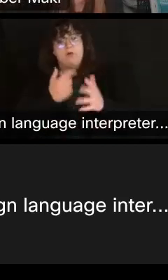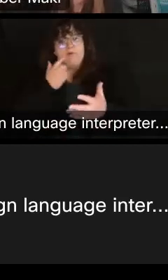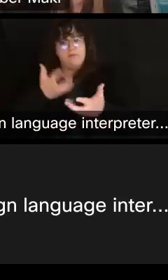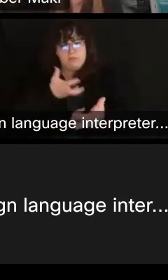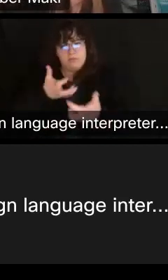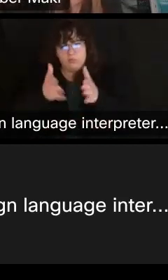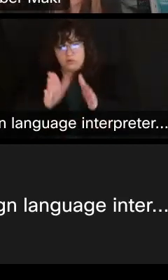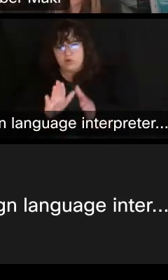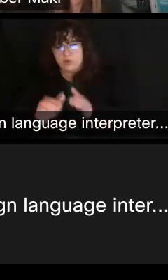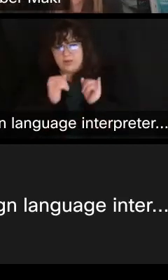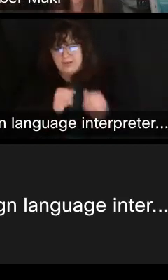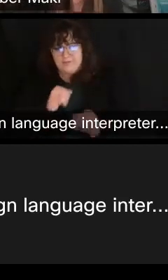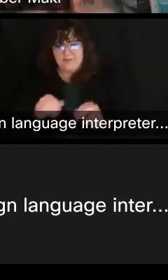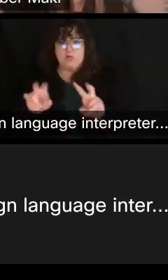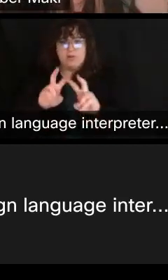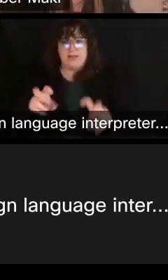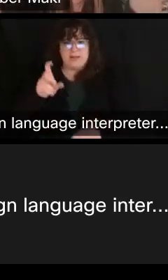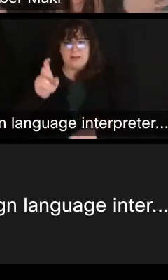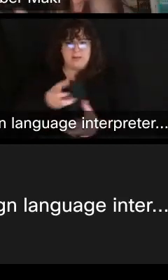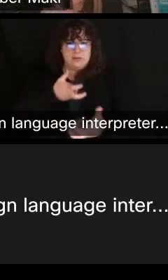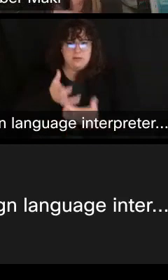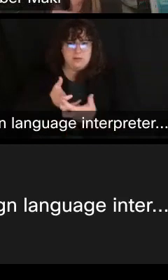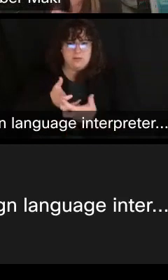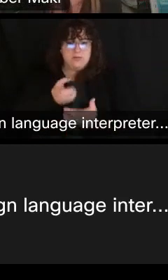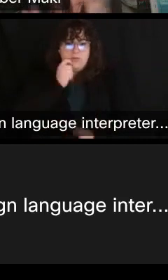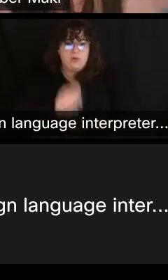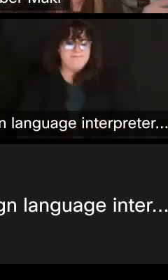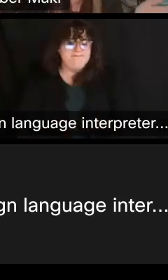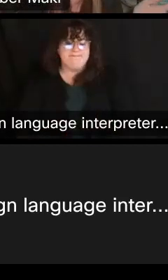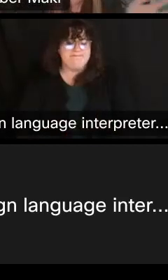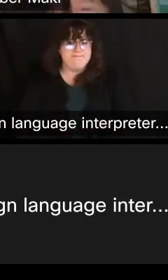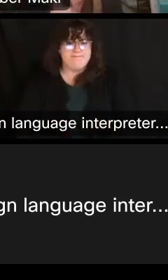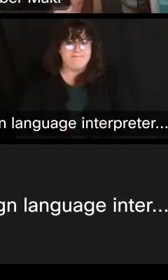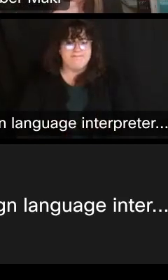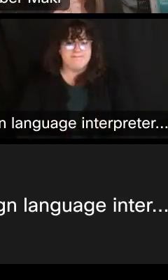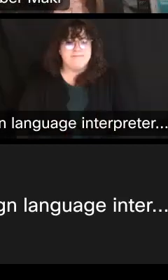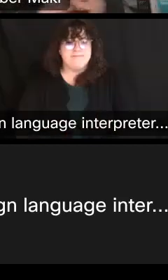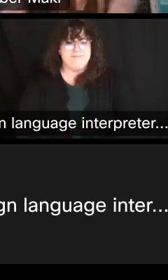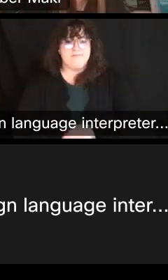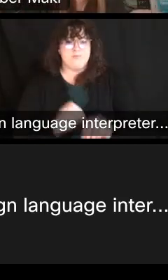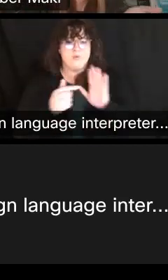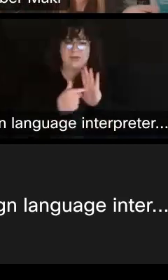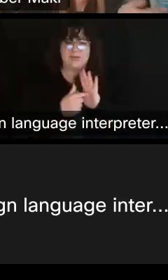assessed needs, period. Okay, there's no examples, there's no further explanation.